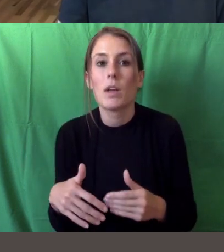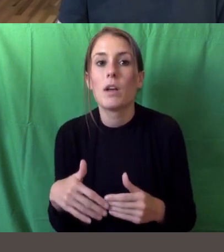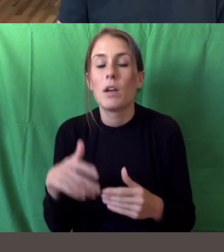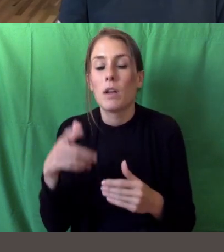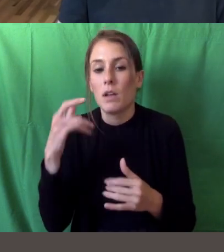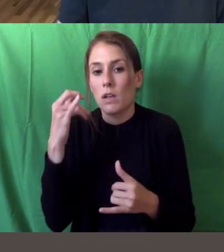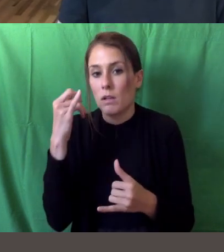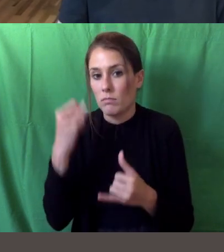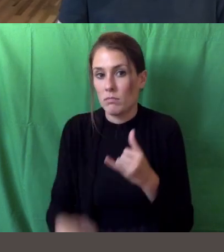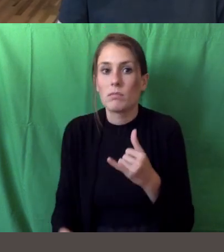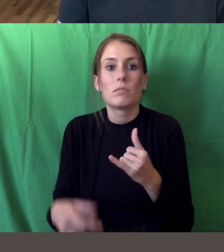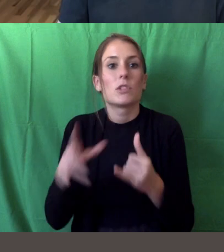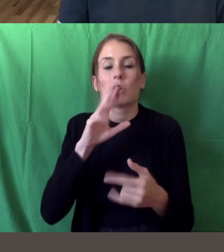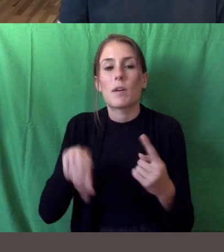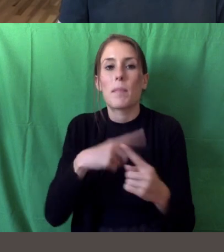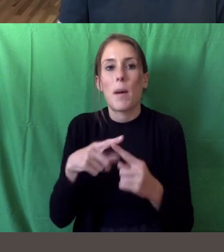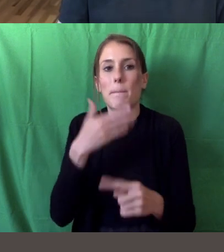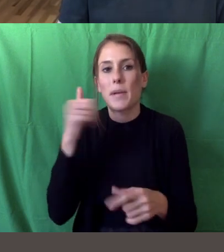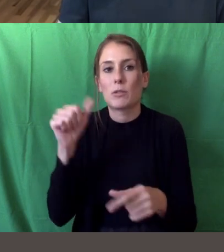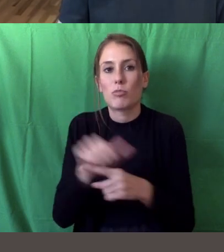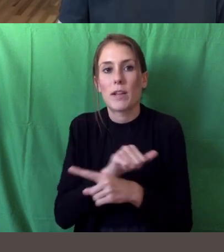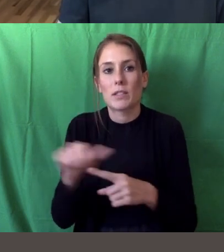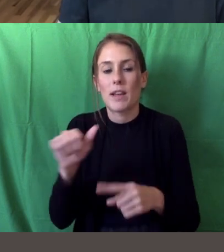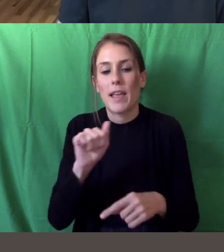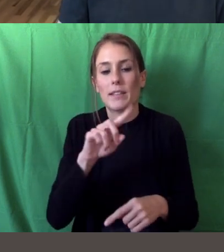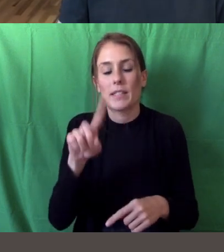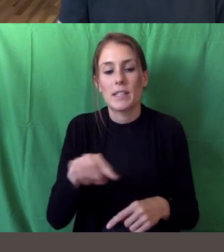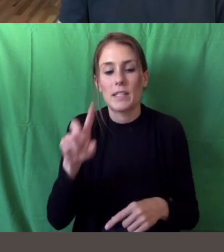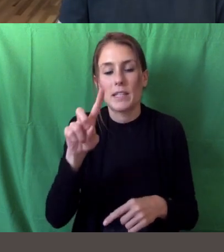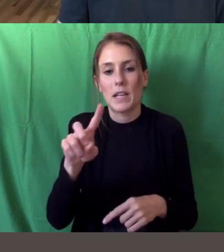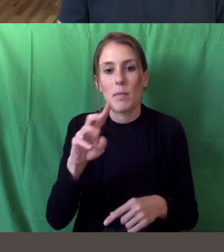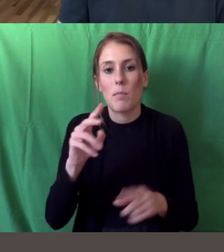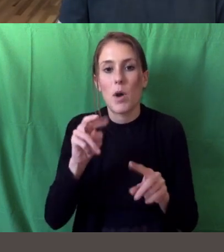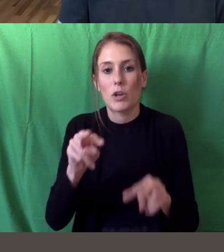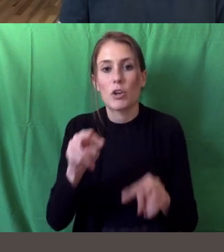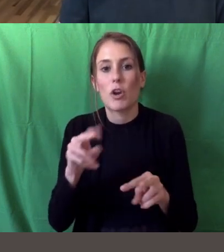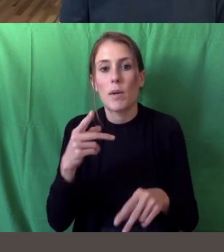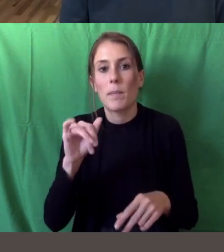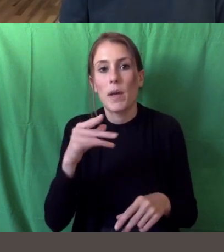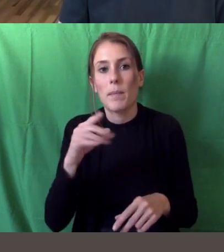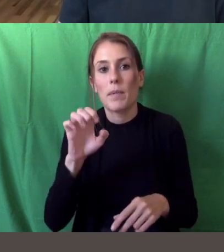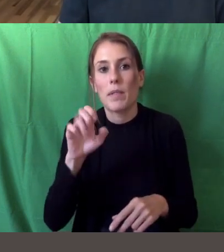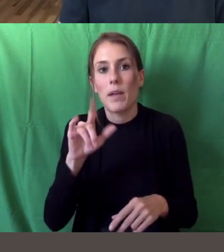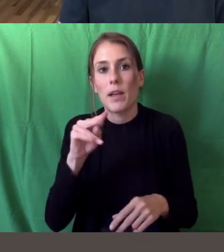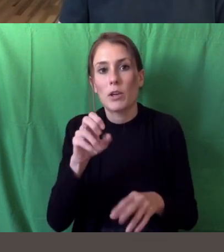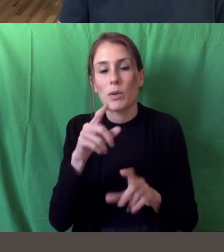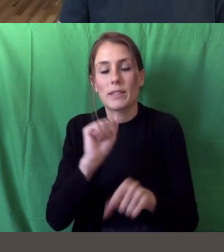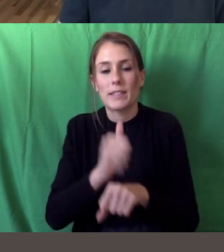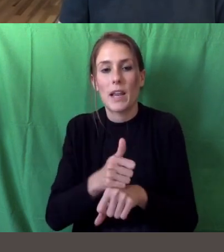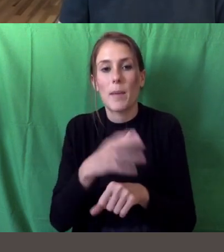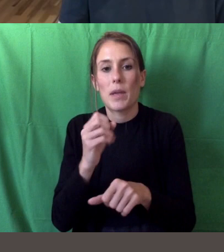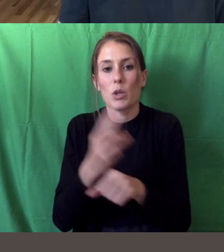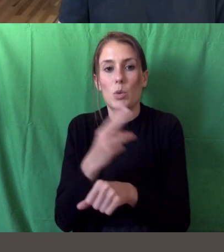Finally, let's talk about best practices. With azd monitor and azd pipeline config, we can set up and view our monitoring and dashboards,